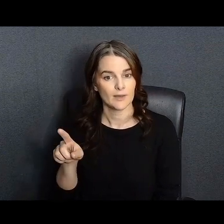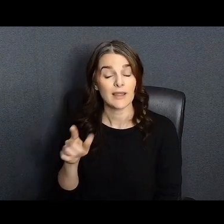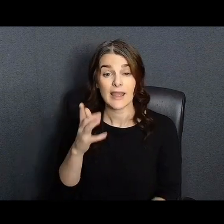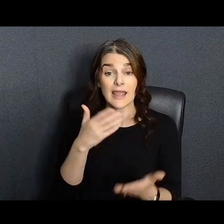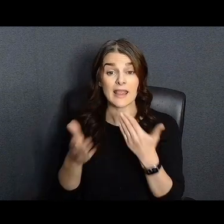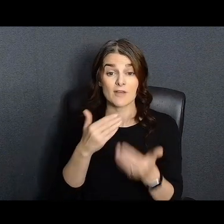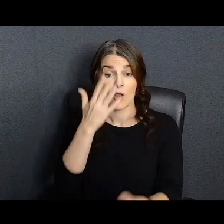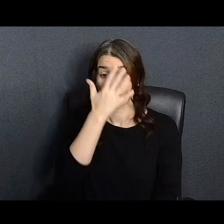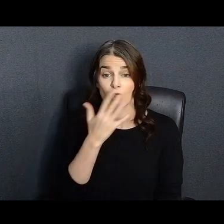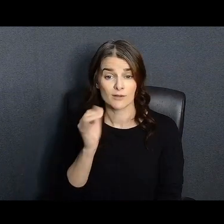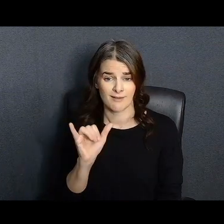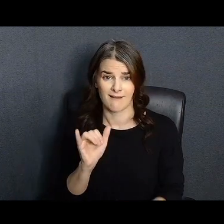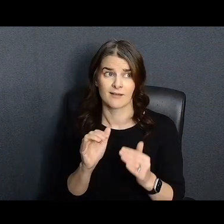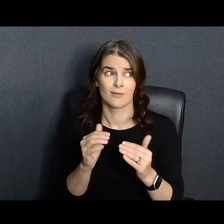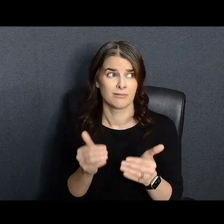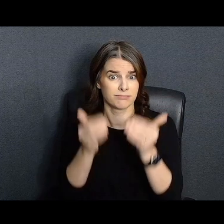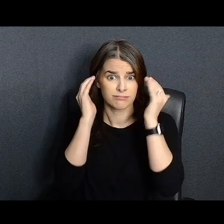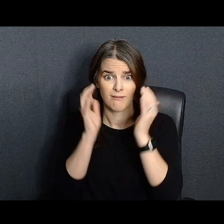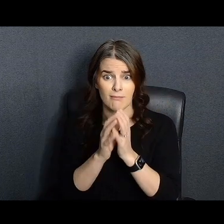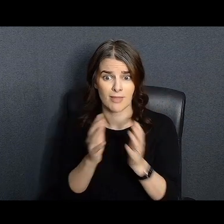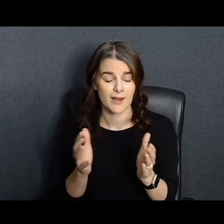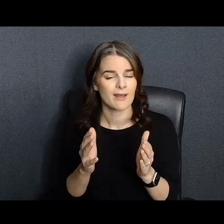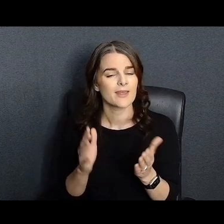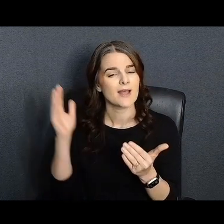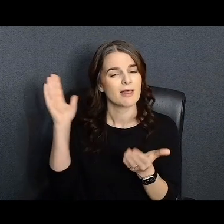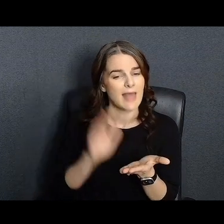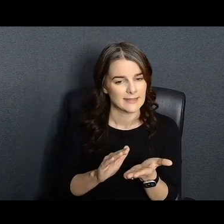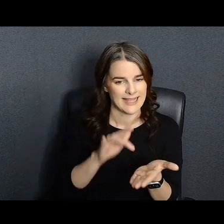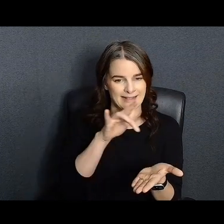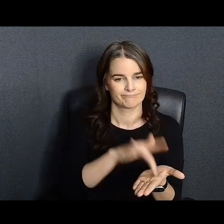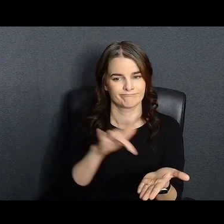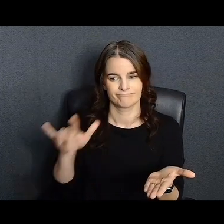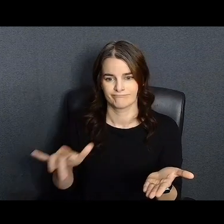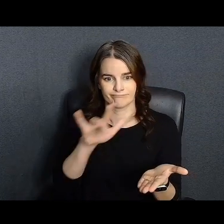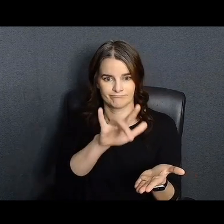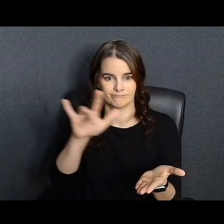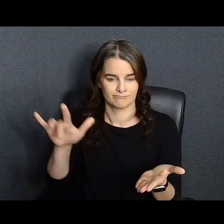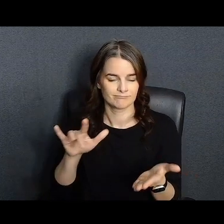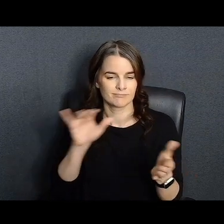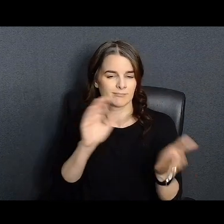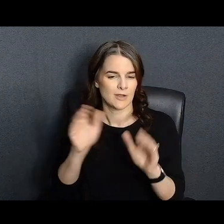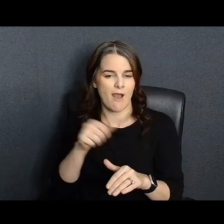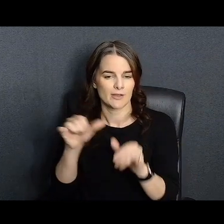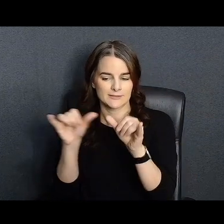there's less hits involved than maybe some of the other systems. Some other systems, you might have to go through multiple folders, multiple layers